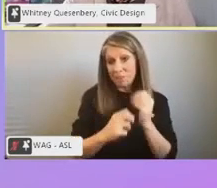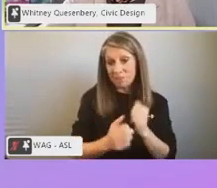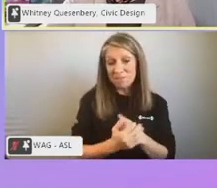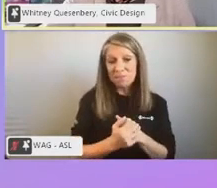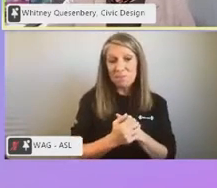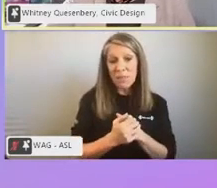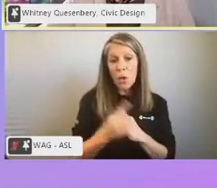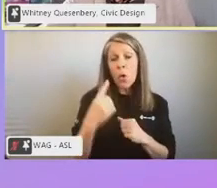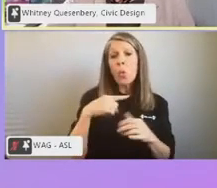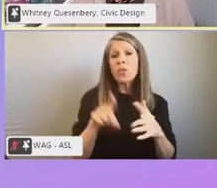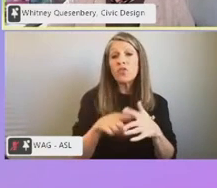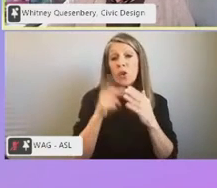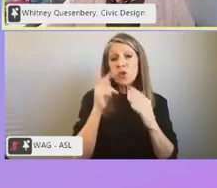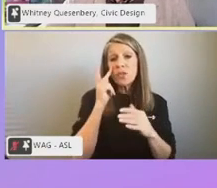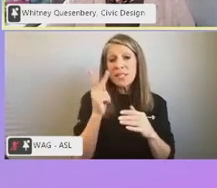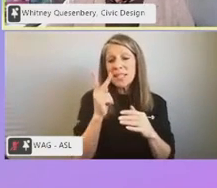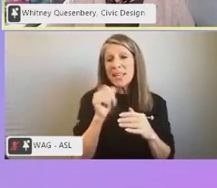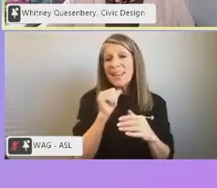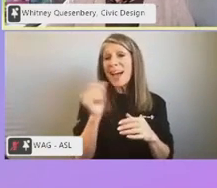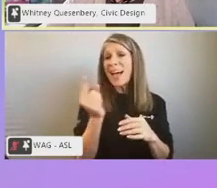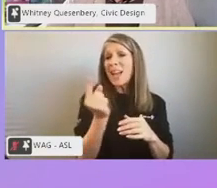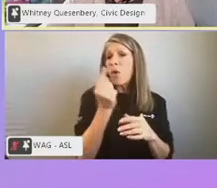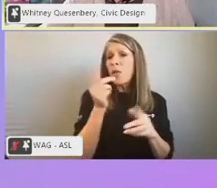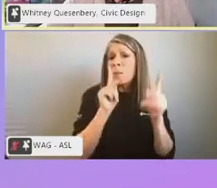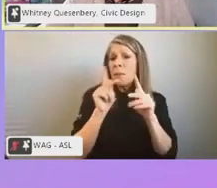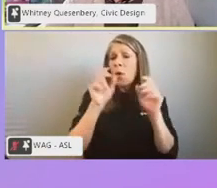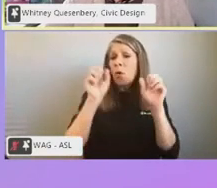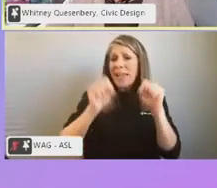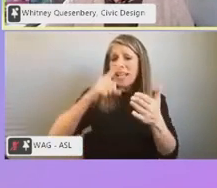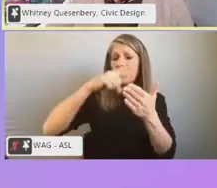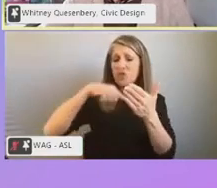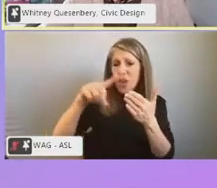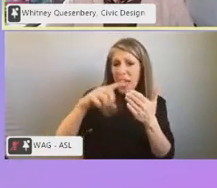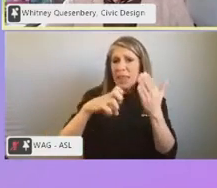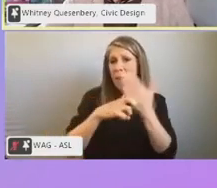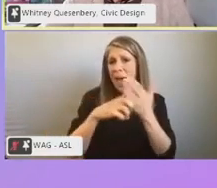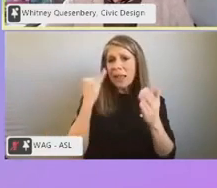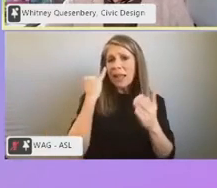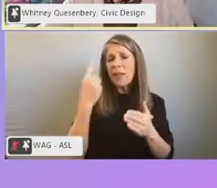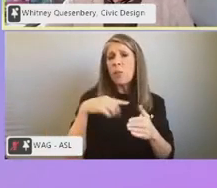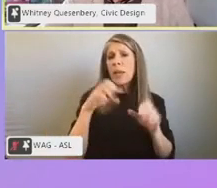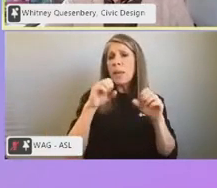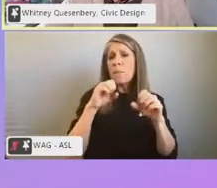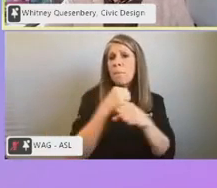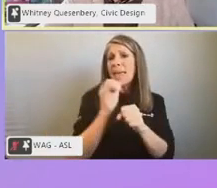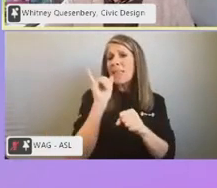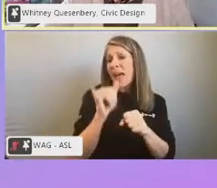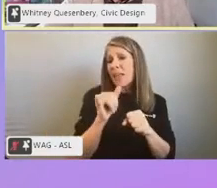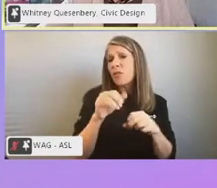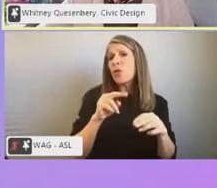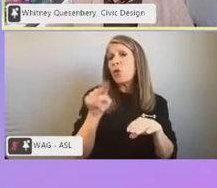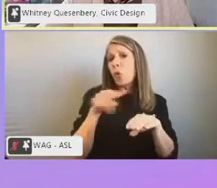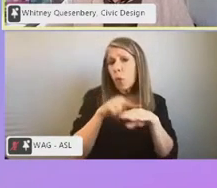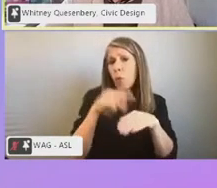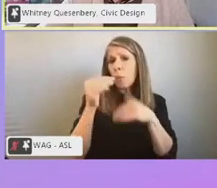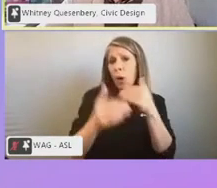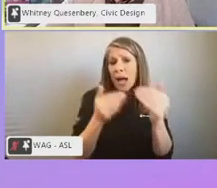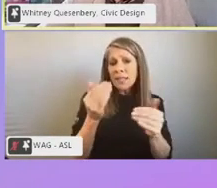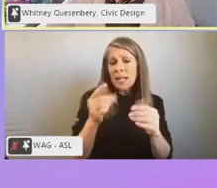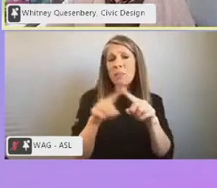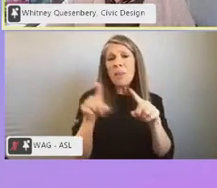to find an error that had infiltrated into their ballot. So we begin to see that not only